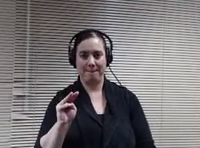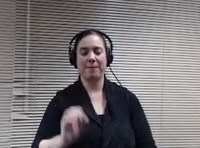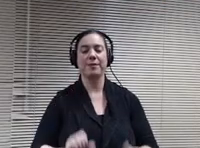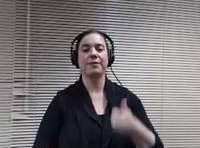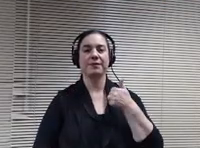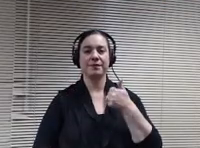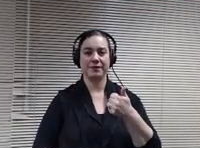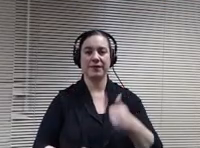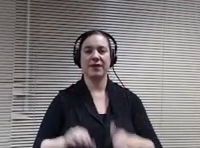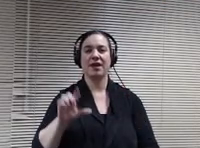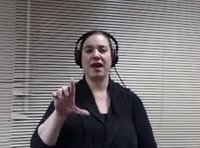I.